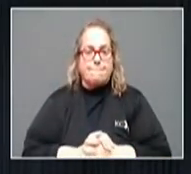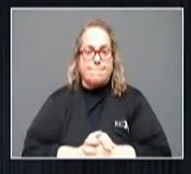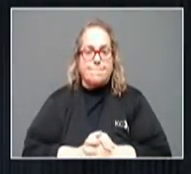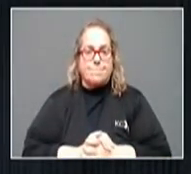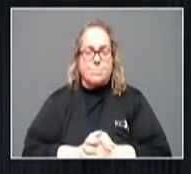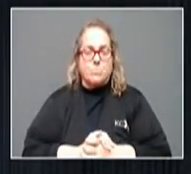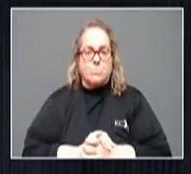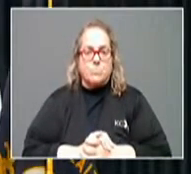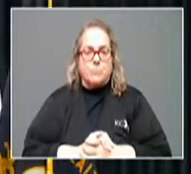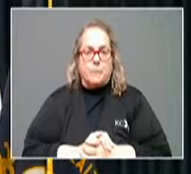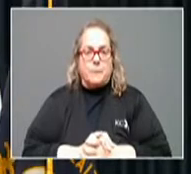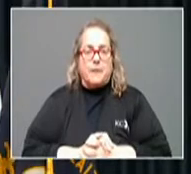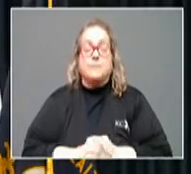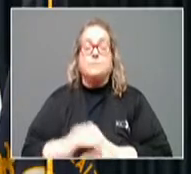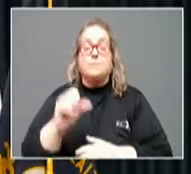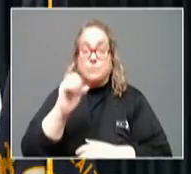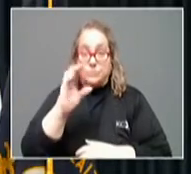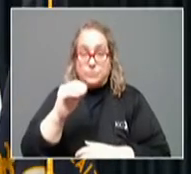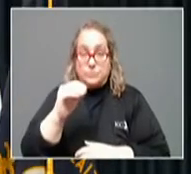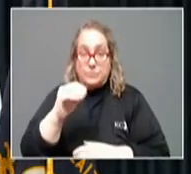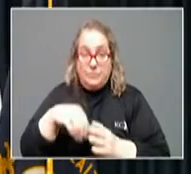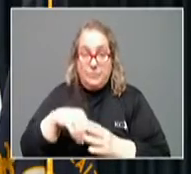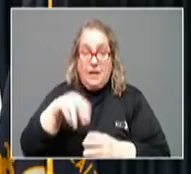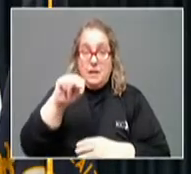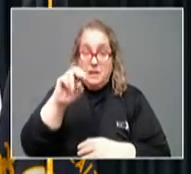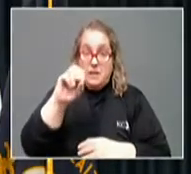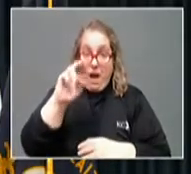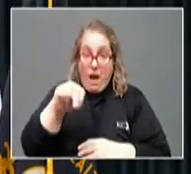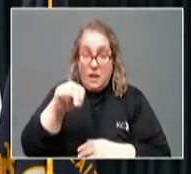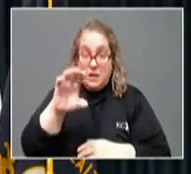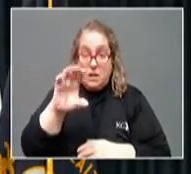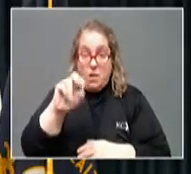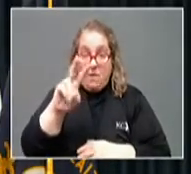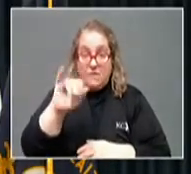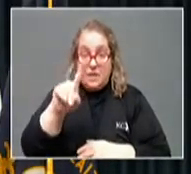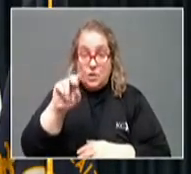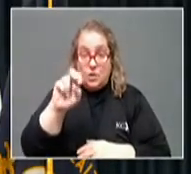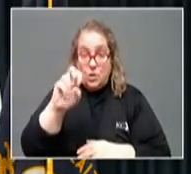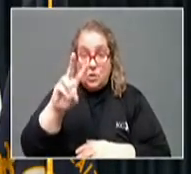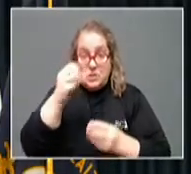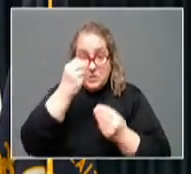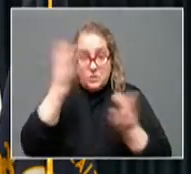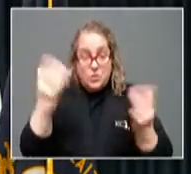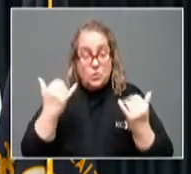So in non covid news Today we announced another major step towards the